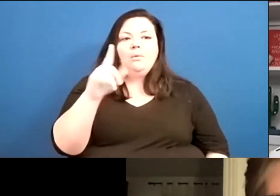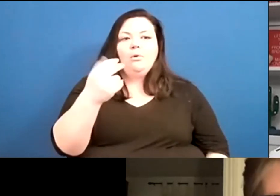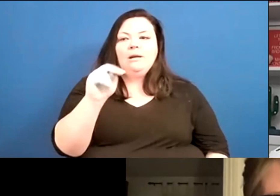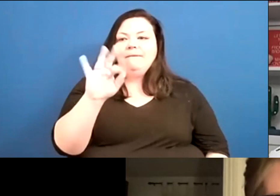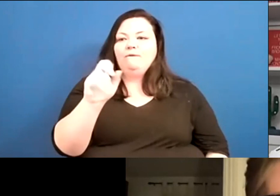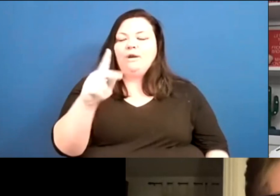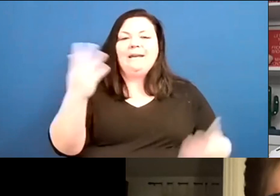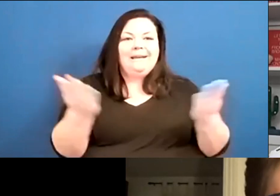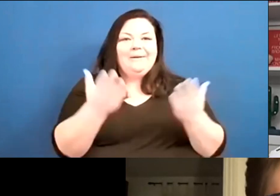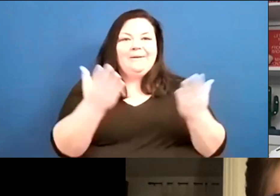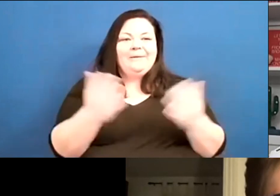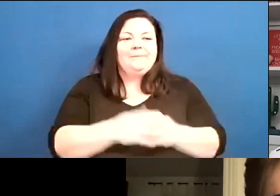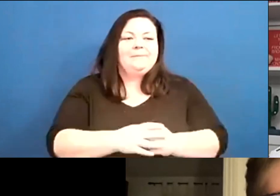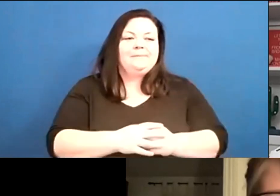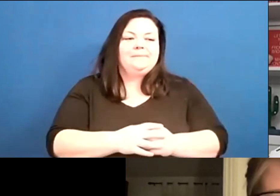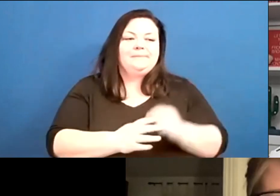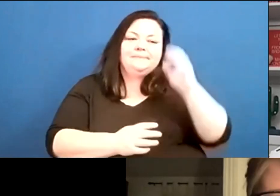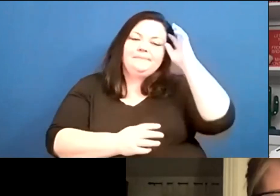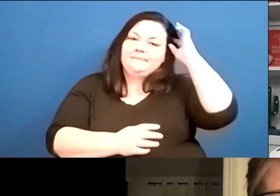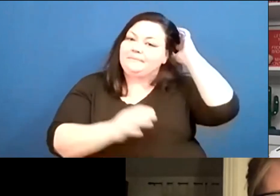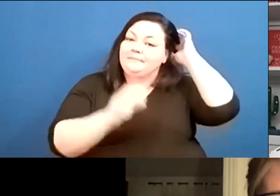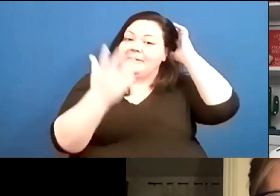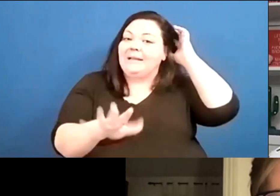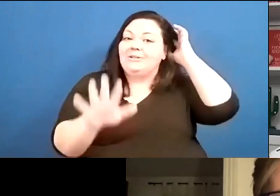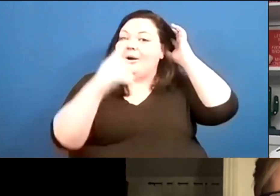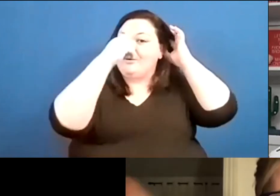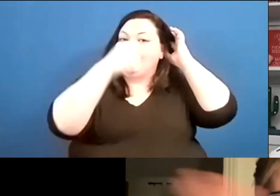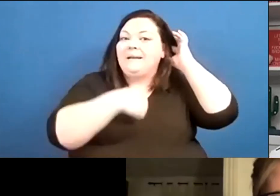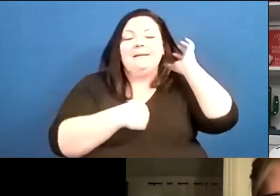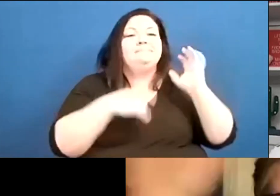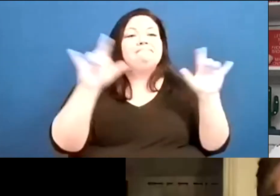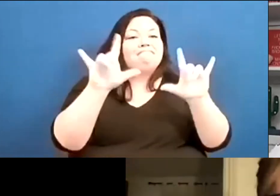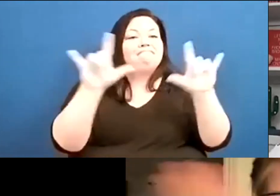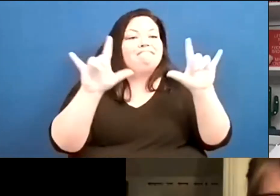um, that's that's all for me. I love you all, happy Valentine's Day